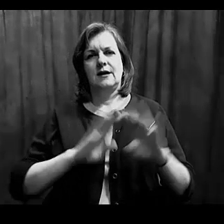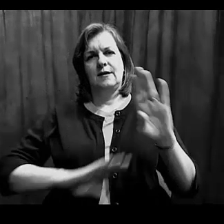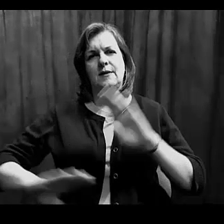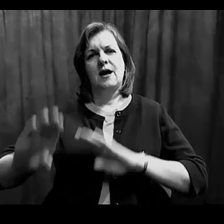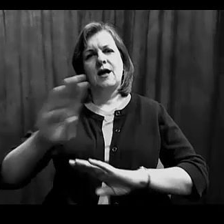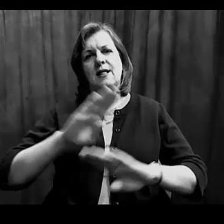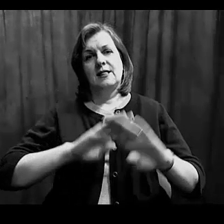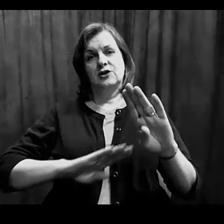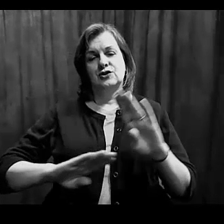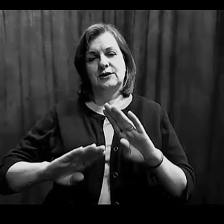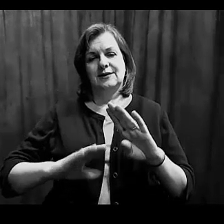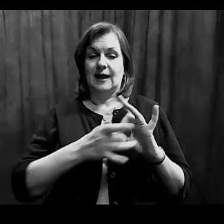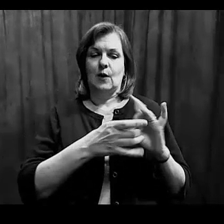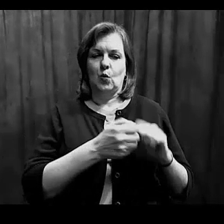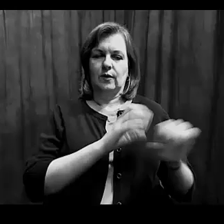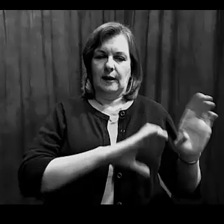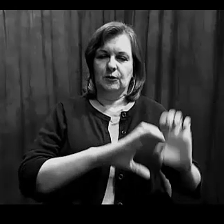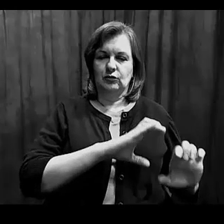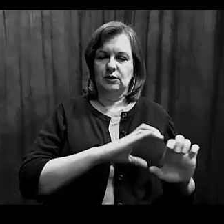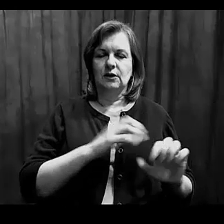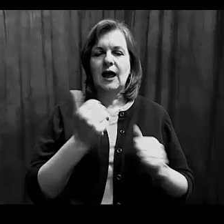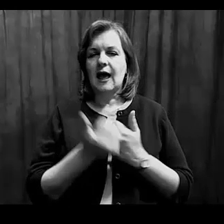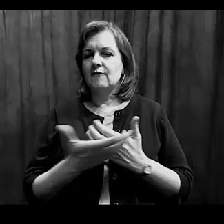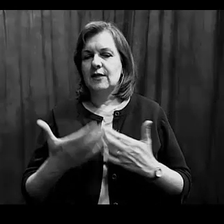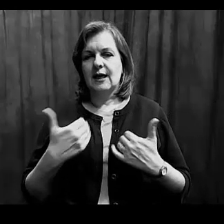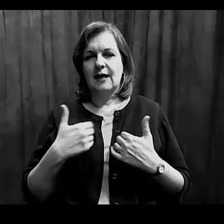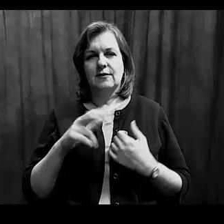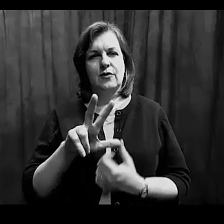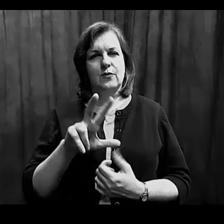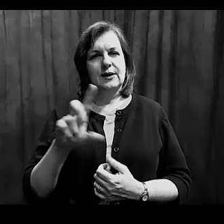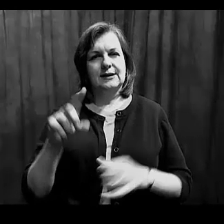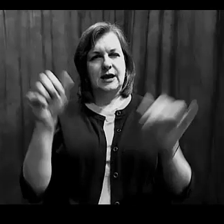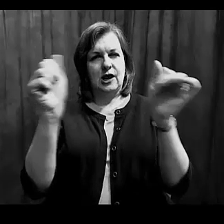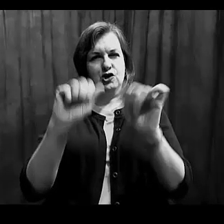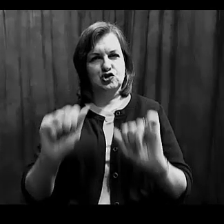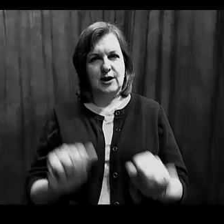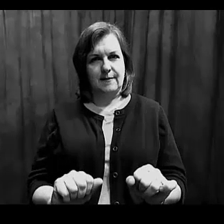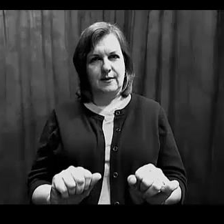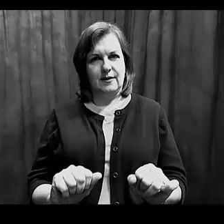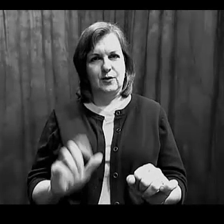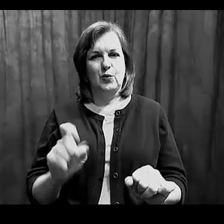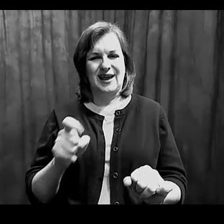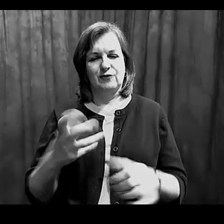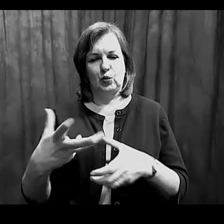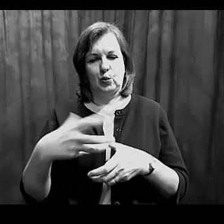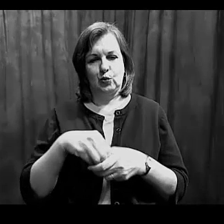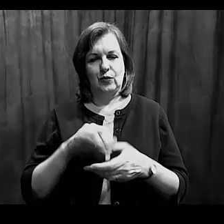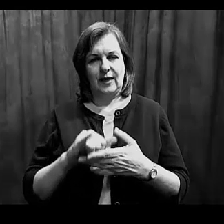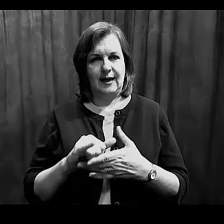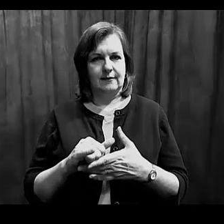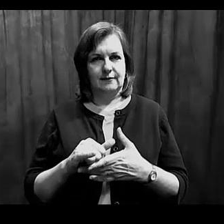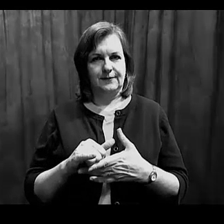so we have to think about the fact that everything in biology based in chemistry has